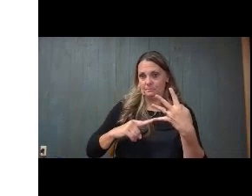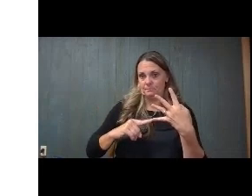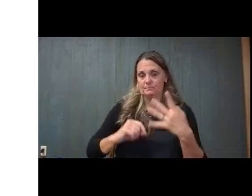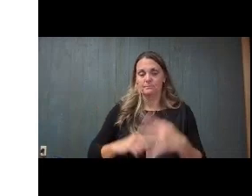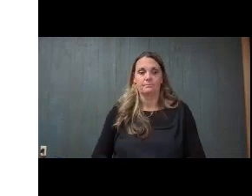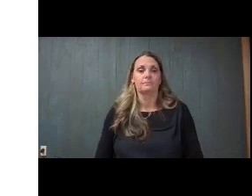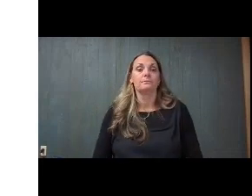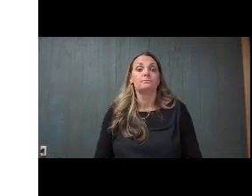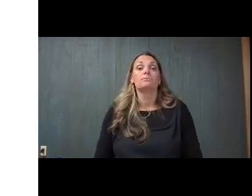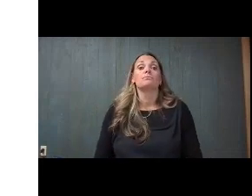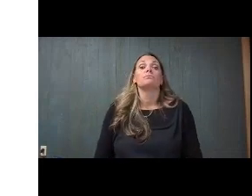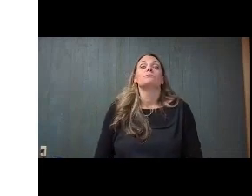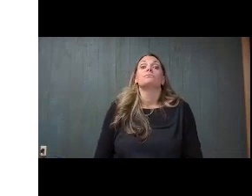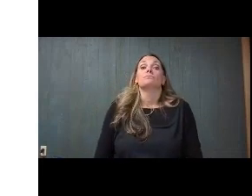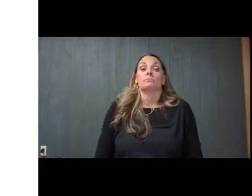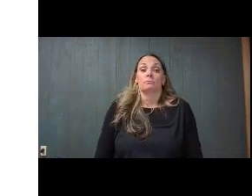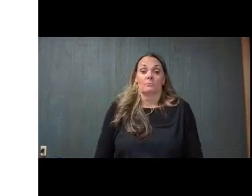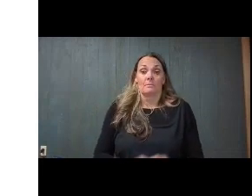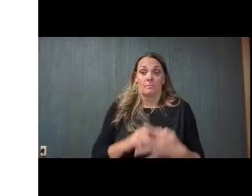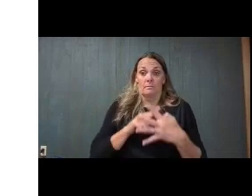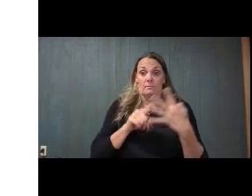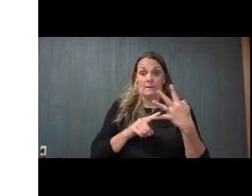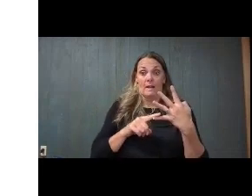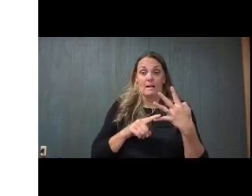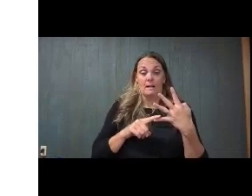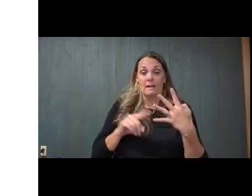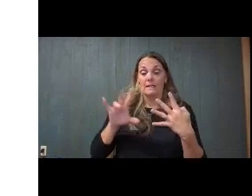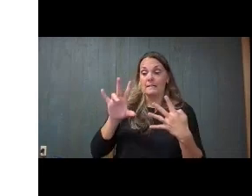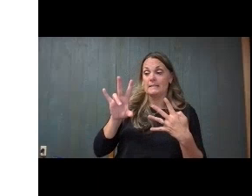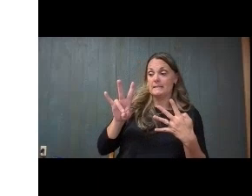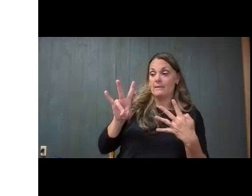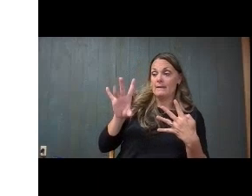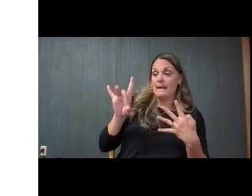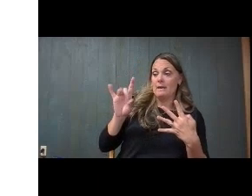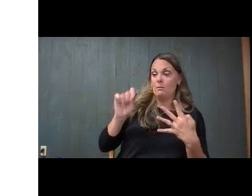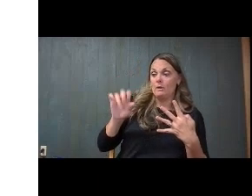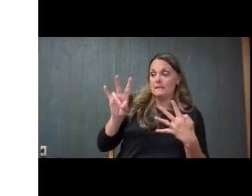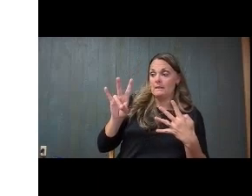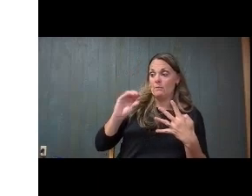Of that number, you can see this 78.7% VR cost